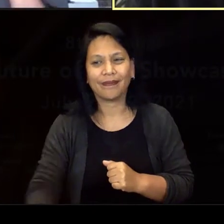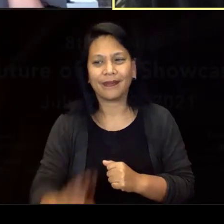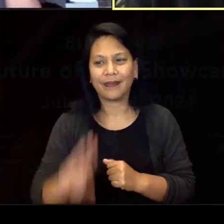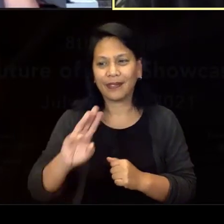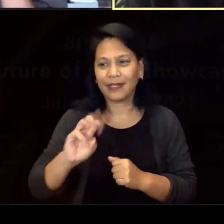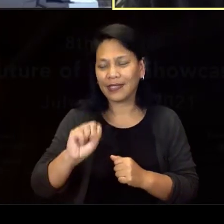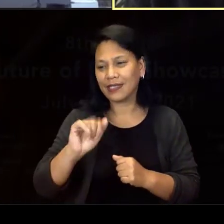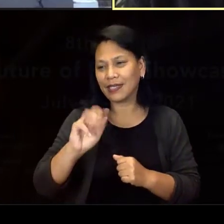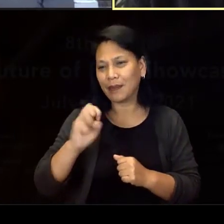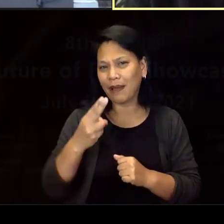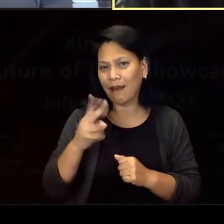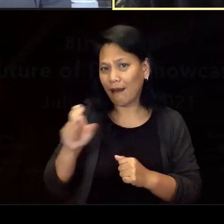What would you tell them?